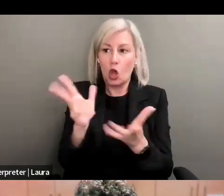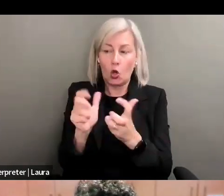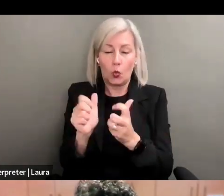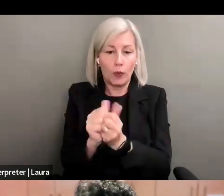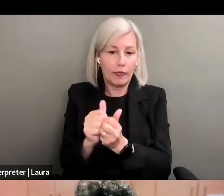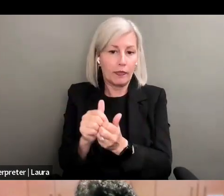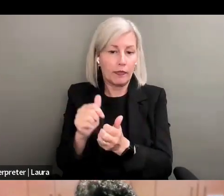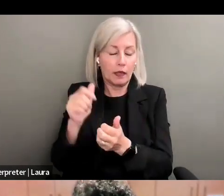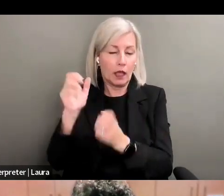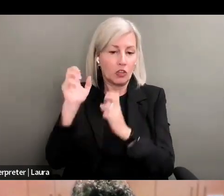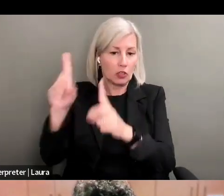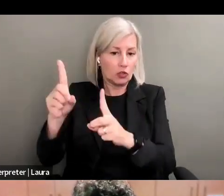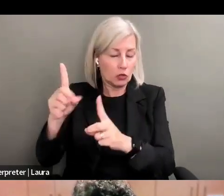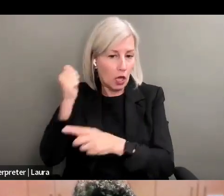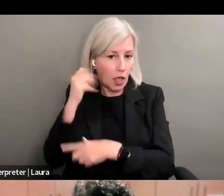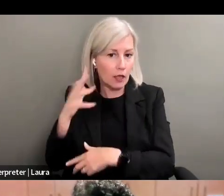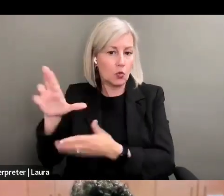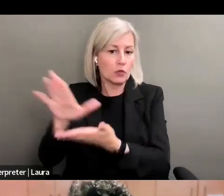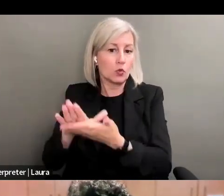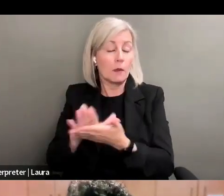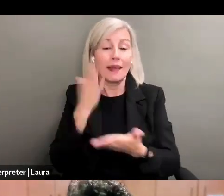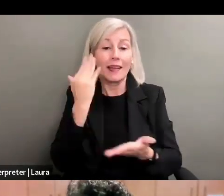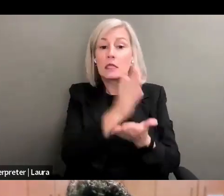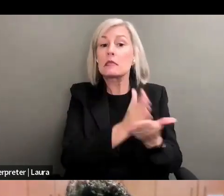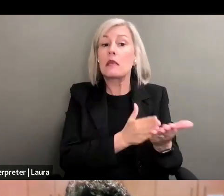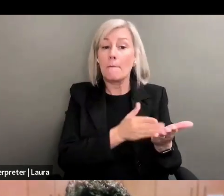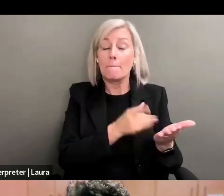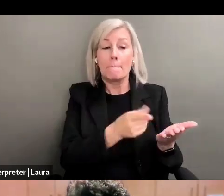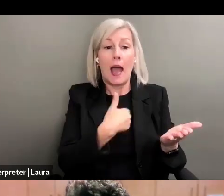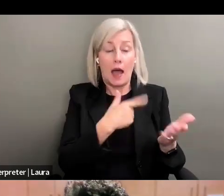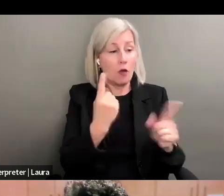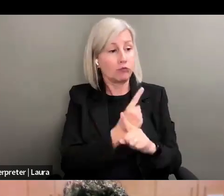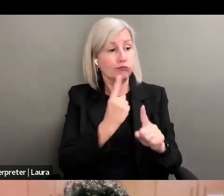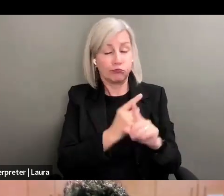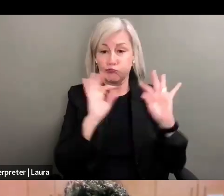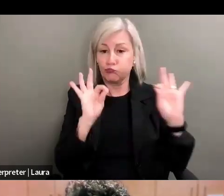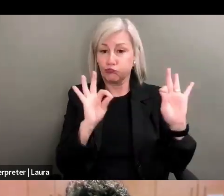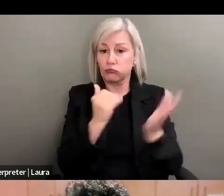about because we see some children that have appropriate intervention that still